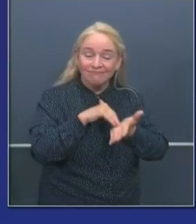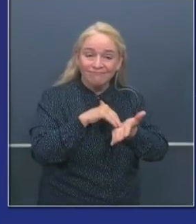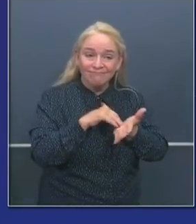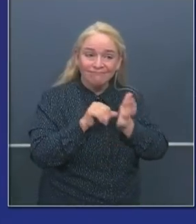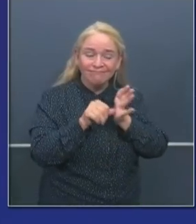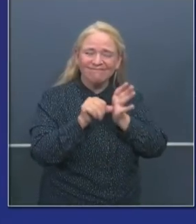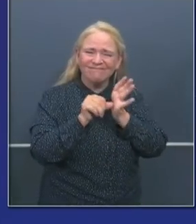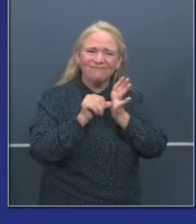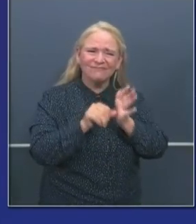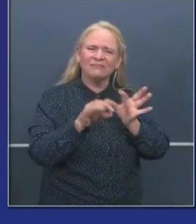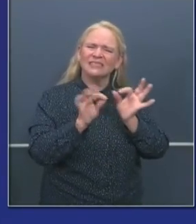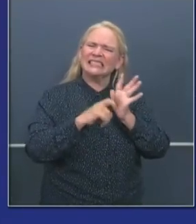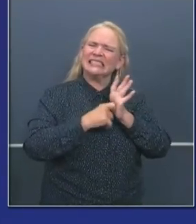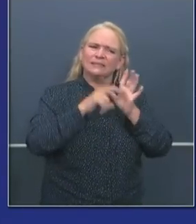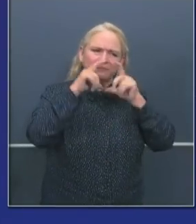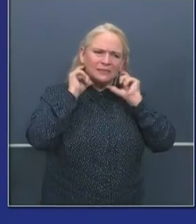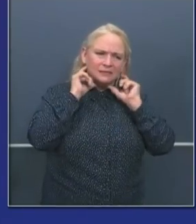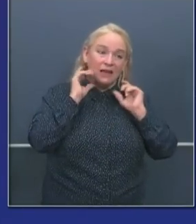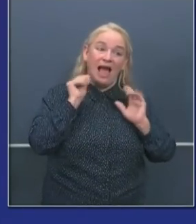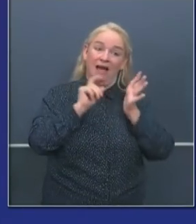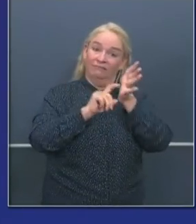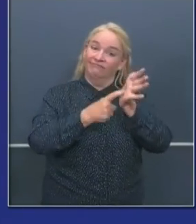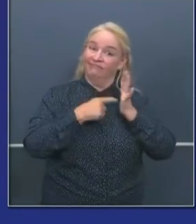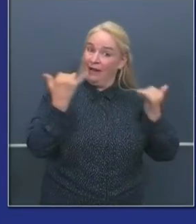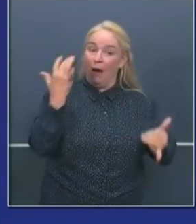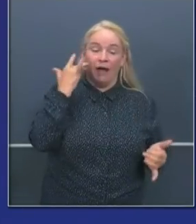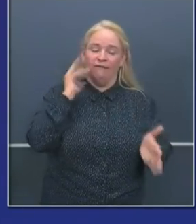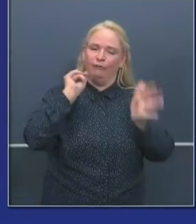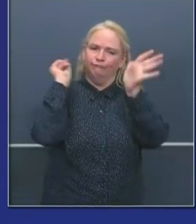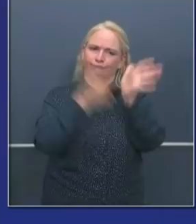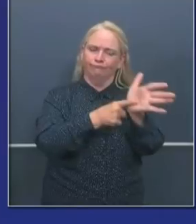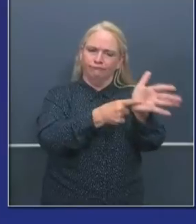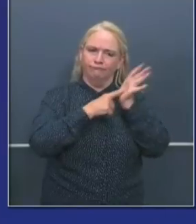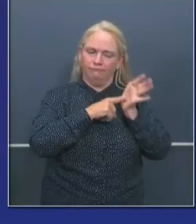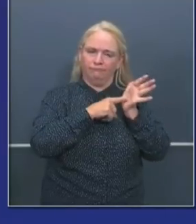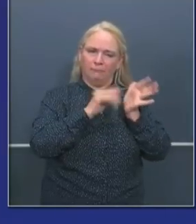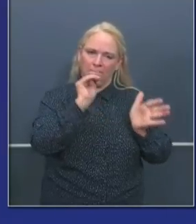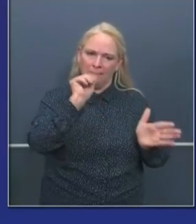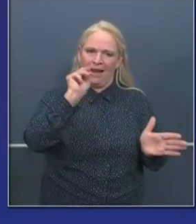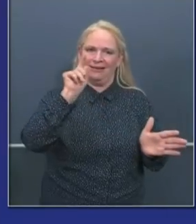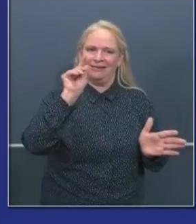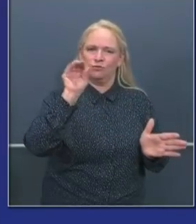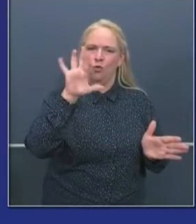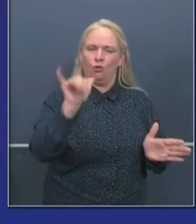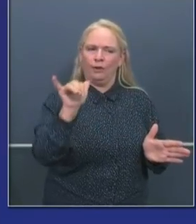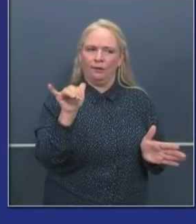OUTSIDE OF PRACTICING THE PHYSICAL DISTANCING, WEARING A MASK IS FOUNDATIONAL AND AGAIN,